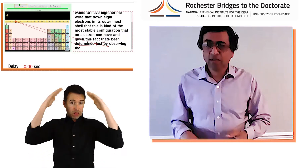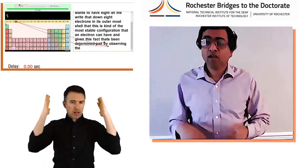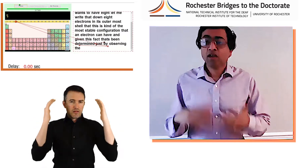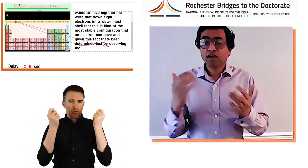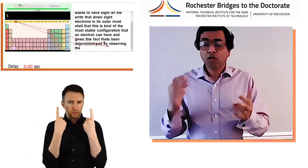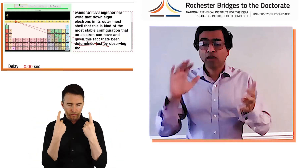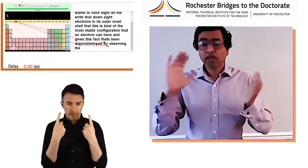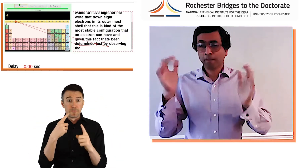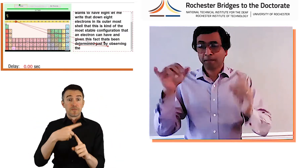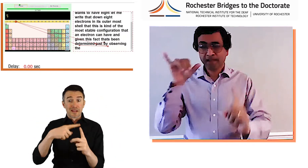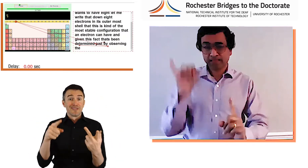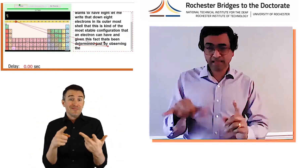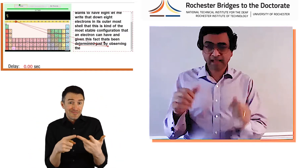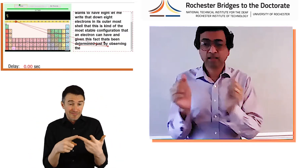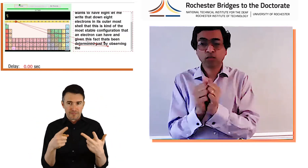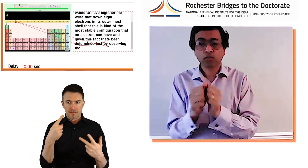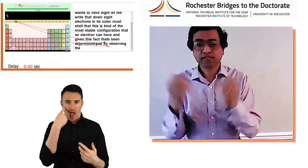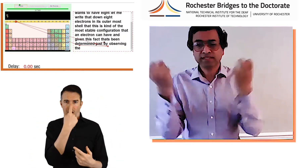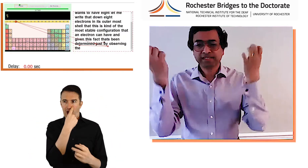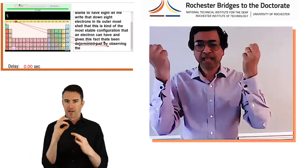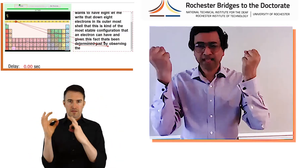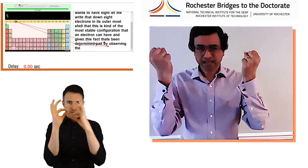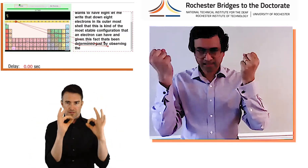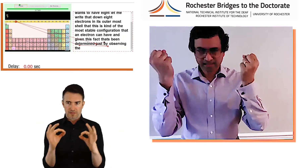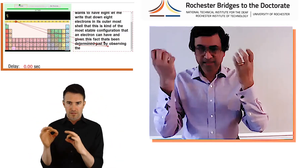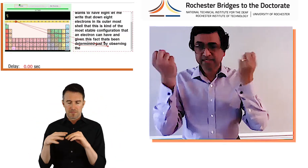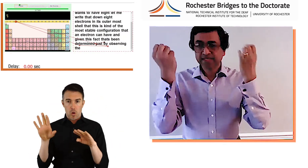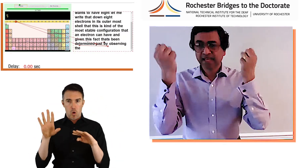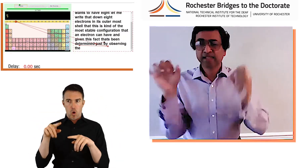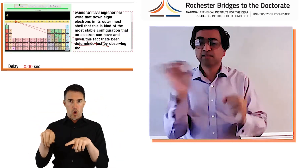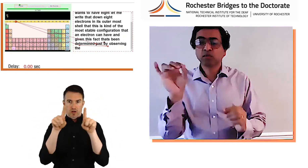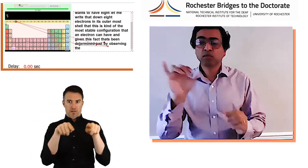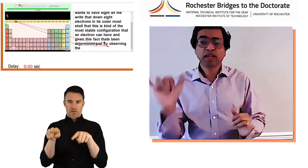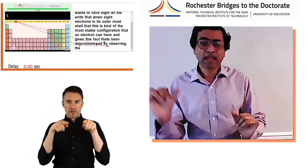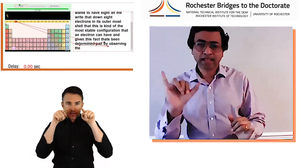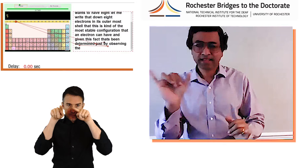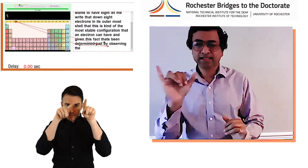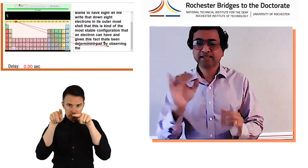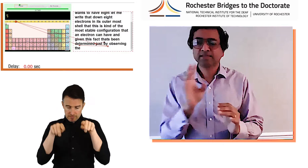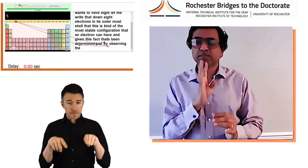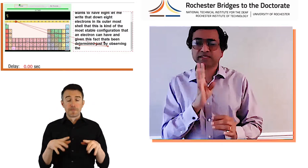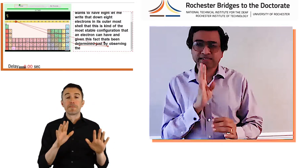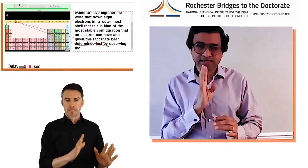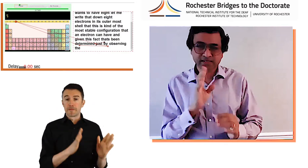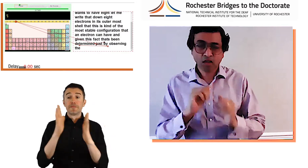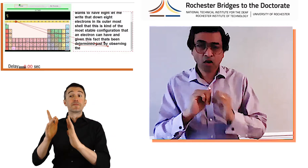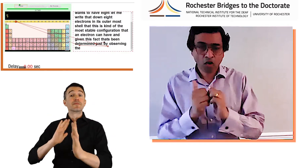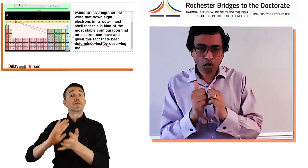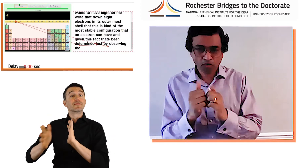it's impossible to follow everything. Think about similarly with sign language.